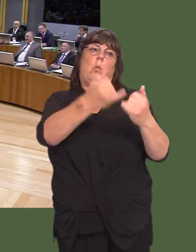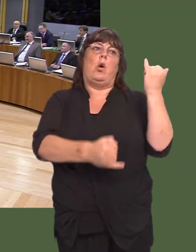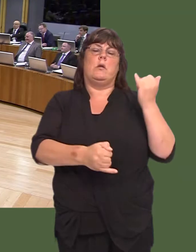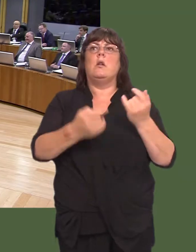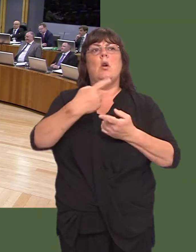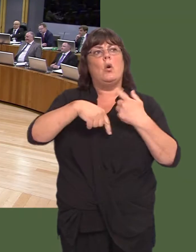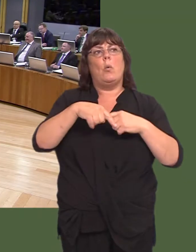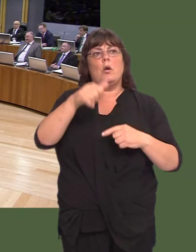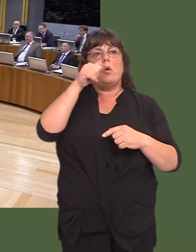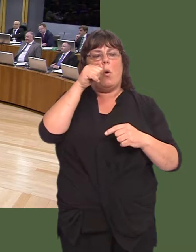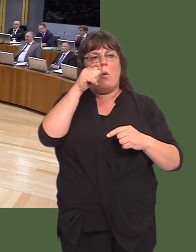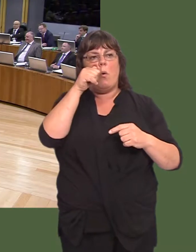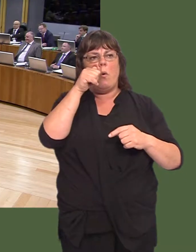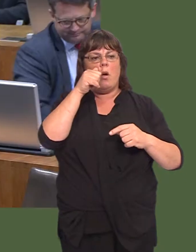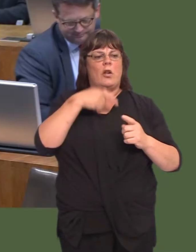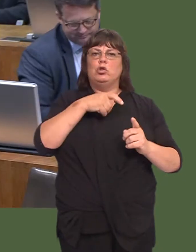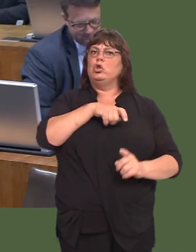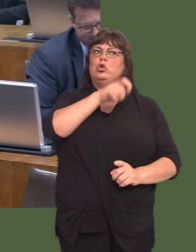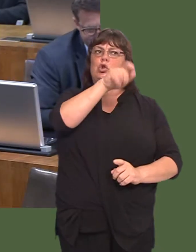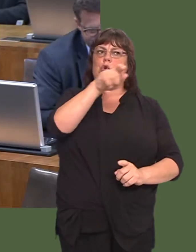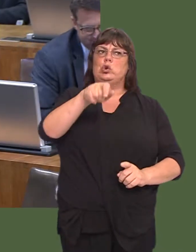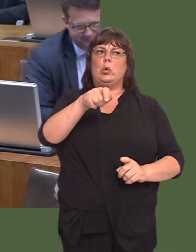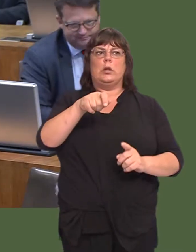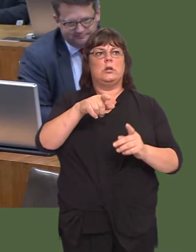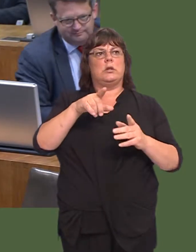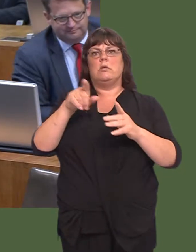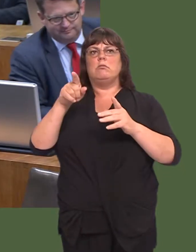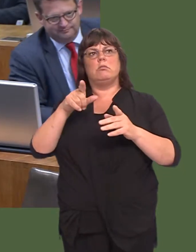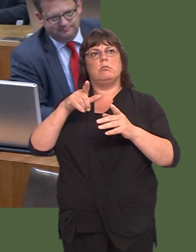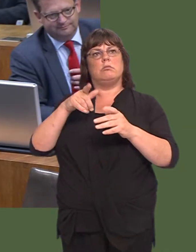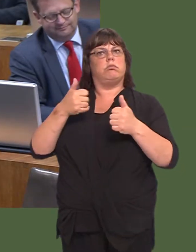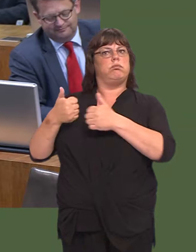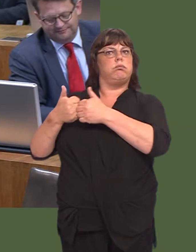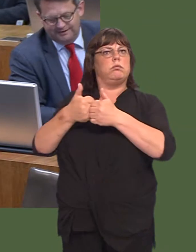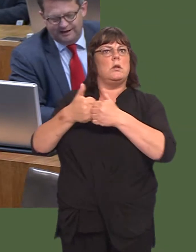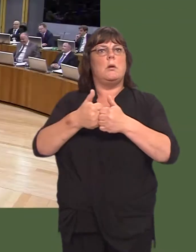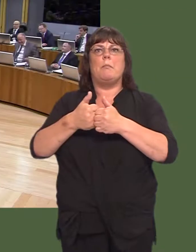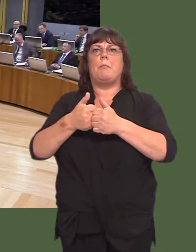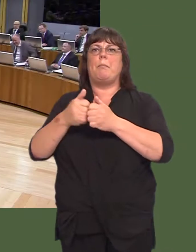So, one thing we do know is that students will never be in a position where they are better off under the Conservatives. Andrew R.T.